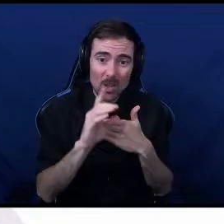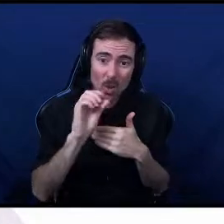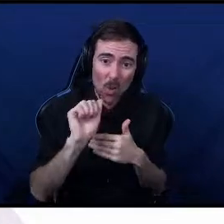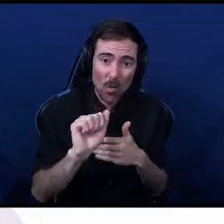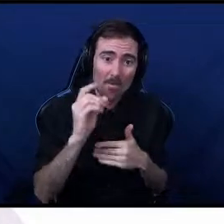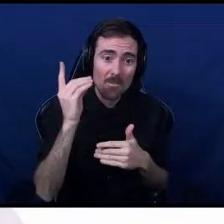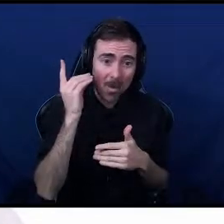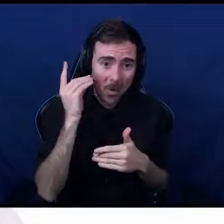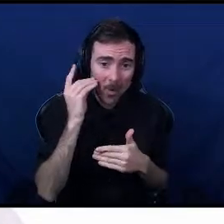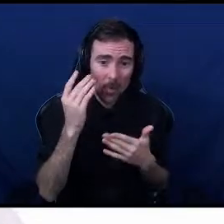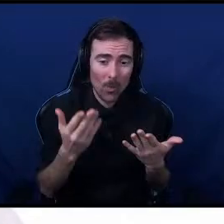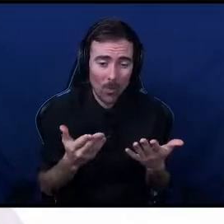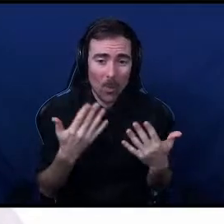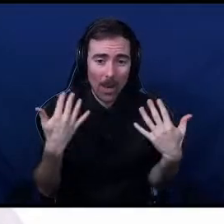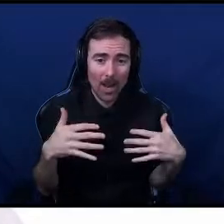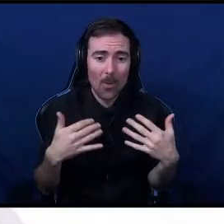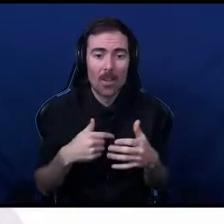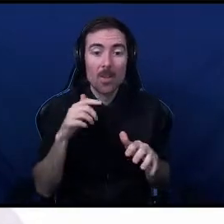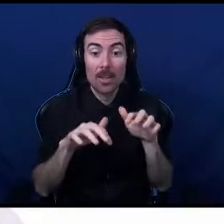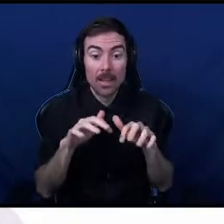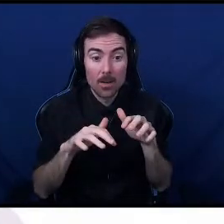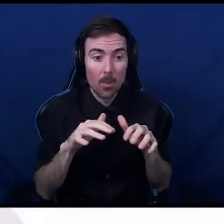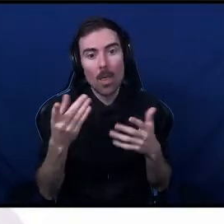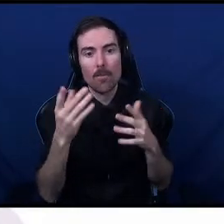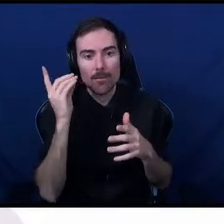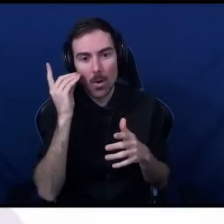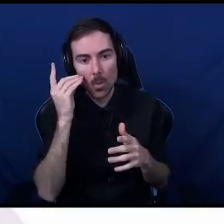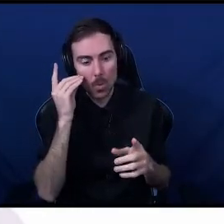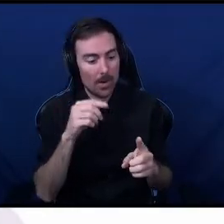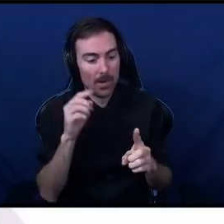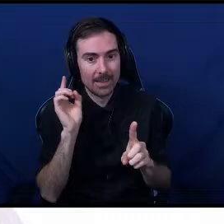you're the keyboard. The phone itself was actually first one of